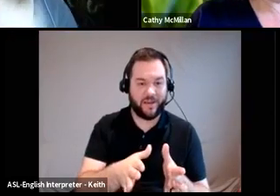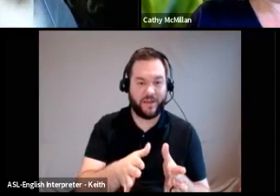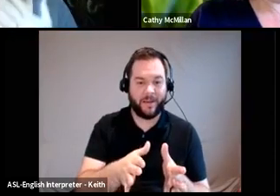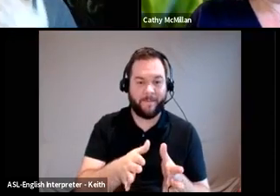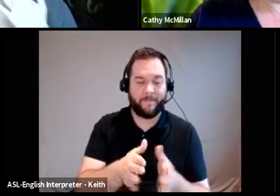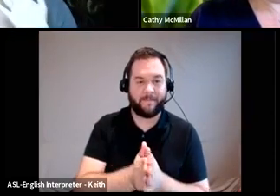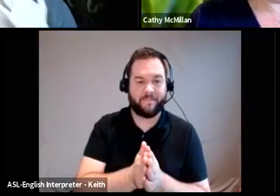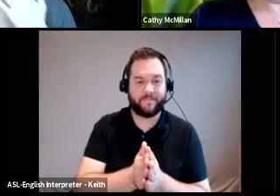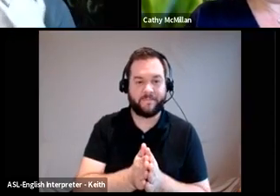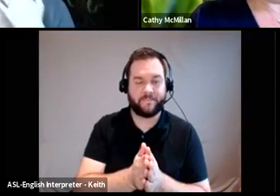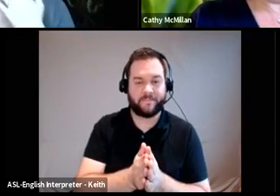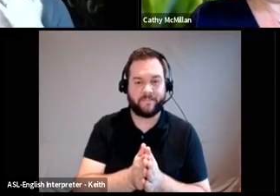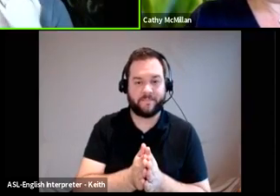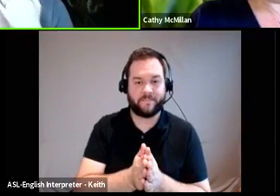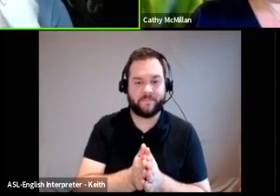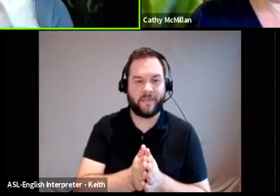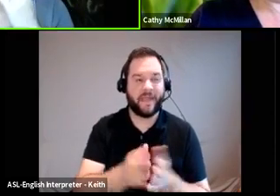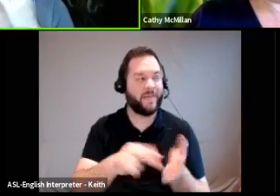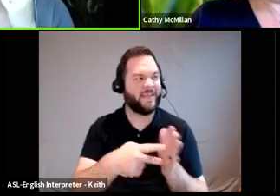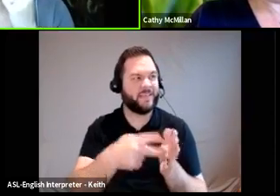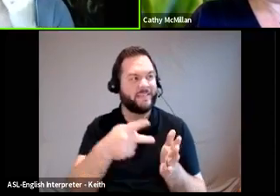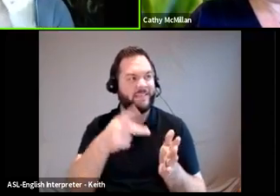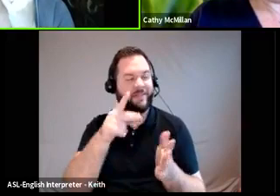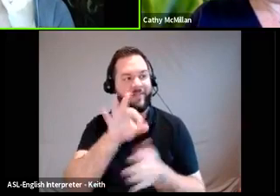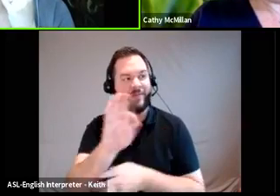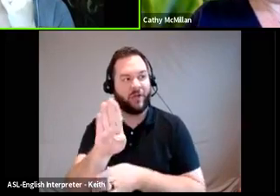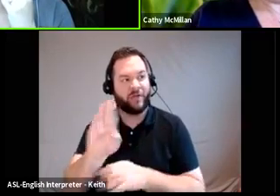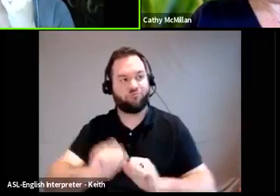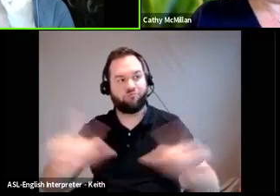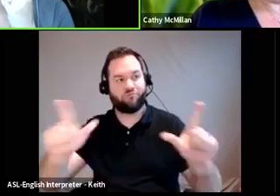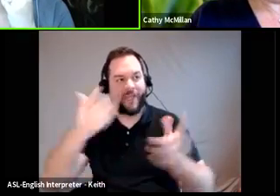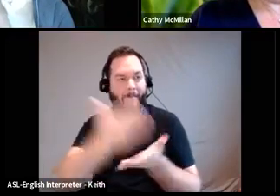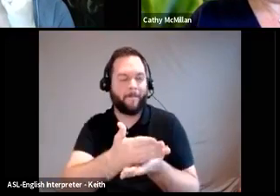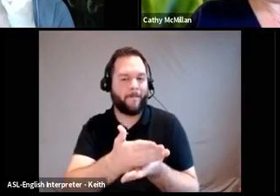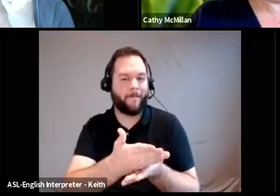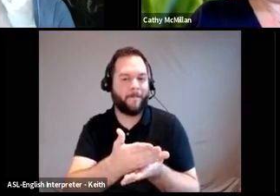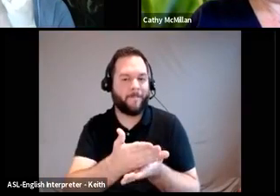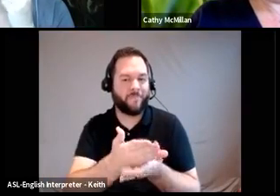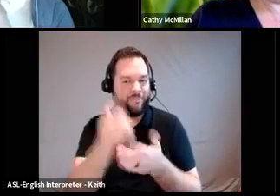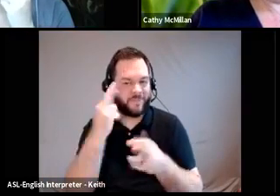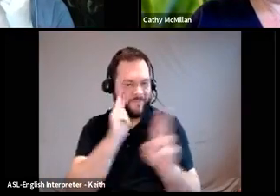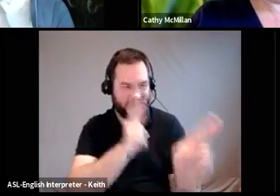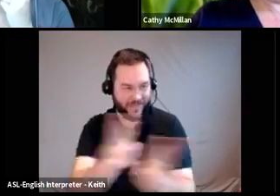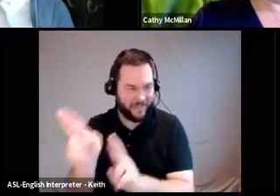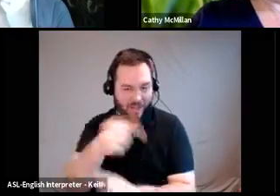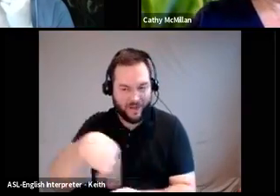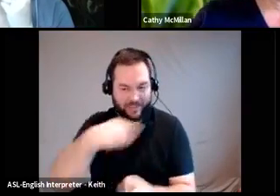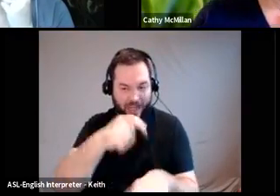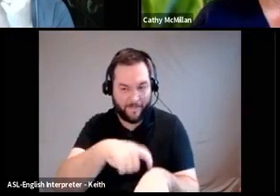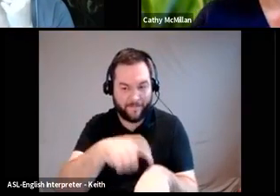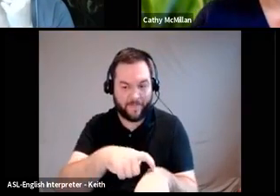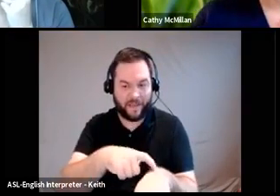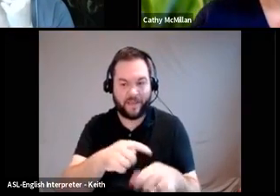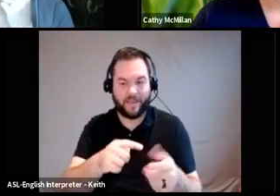right now. And yeah, we And now we are going to start. Okay And now we are going to start. Okay, great, we're mindful of time Okay, great, we're mindful of